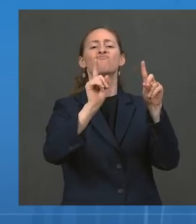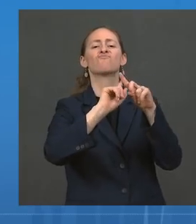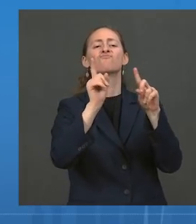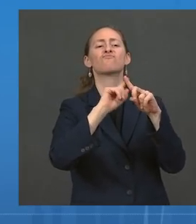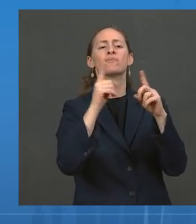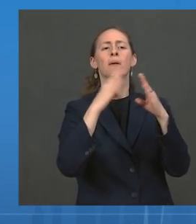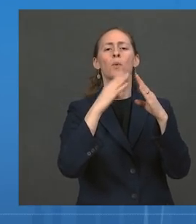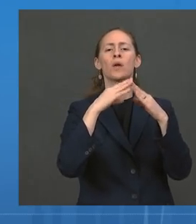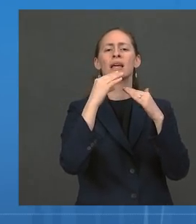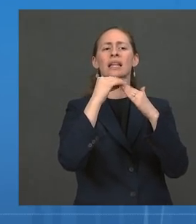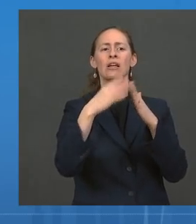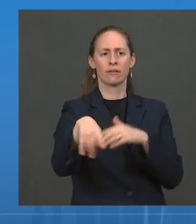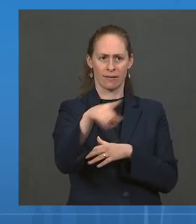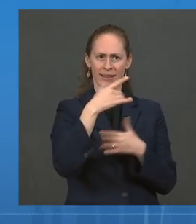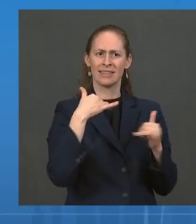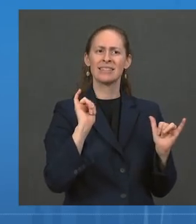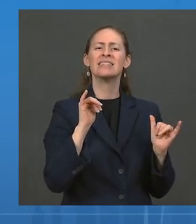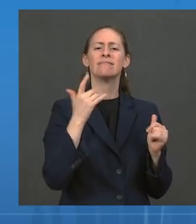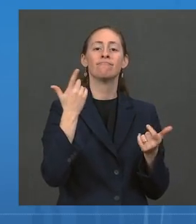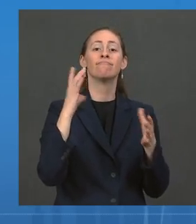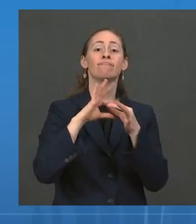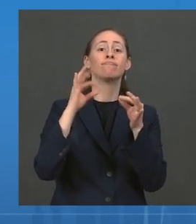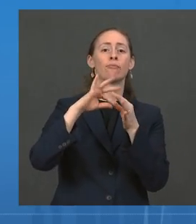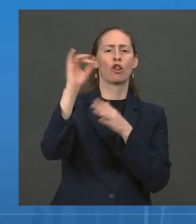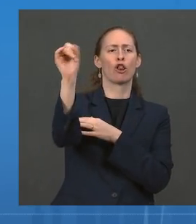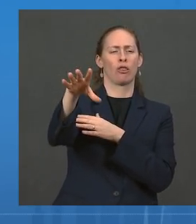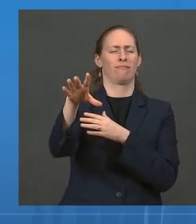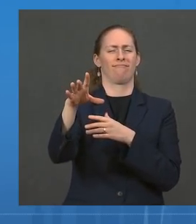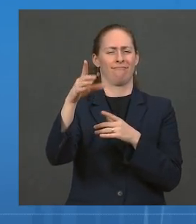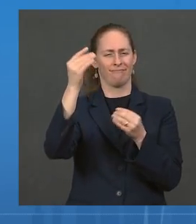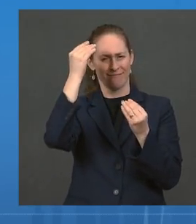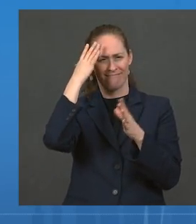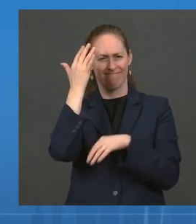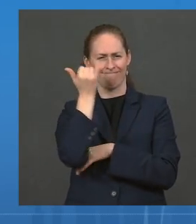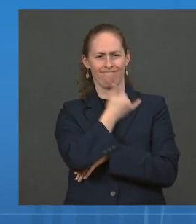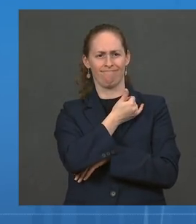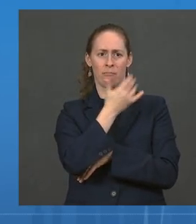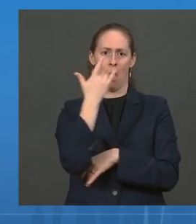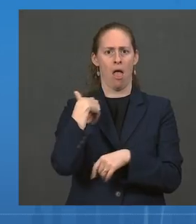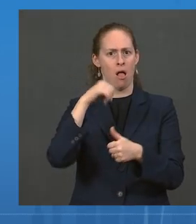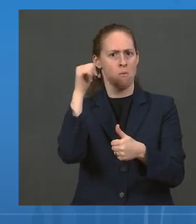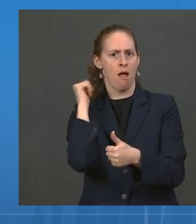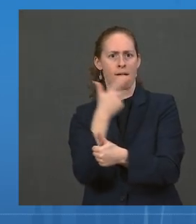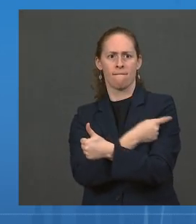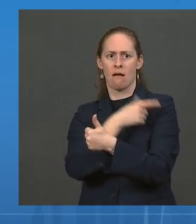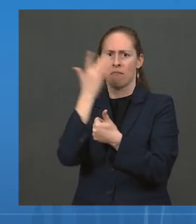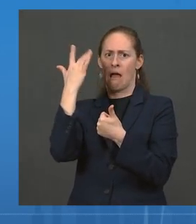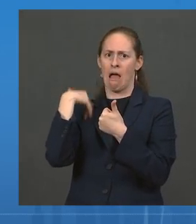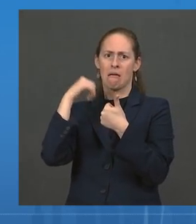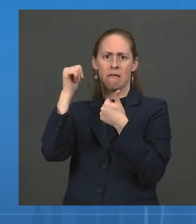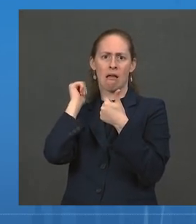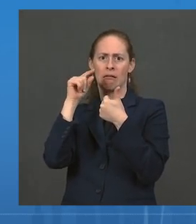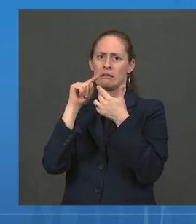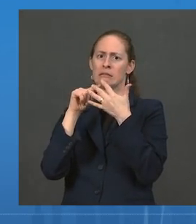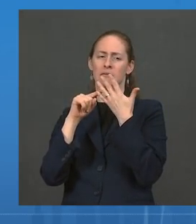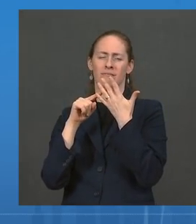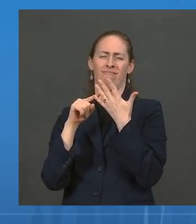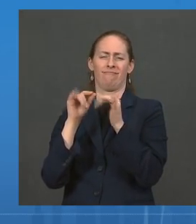quoting these myths to explain why they won't get vaccinated. I've even heard some of these myths from my own family members